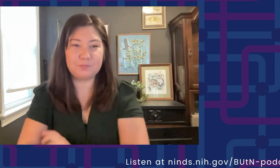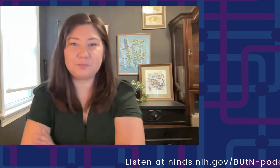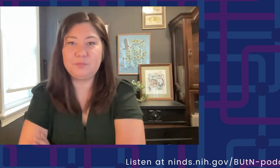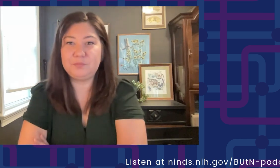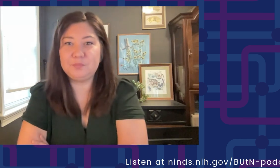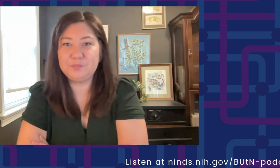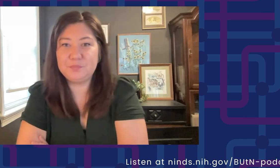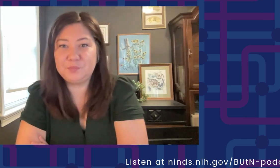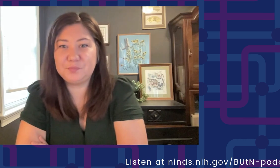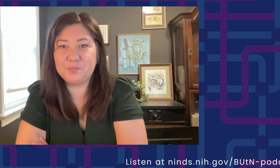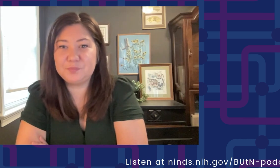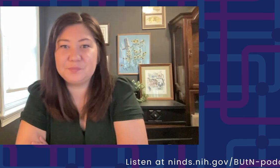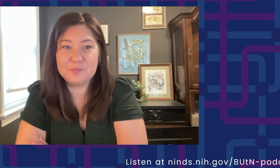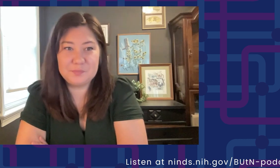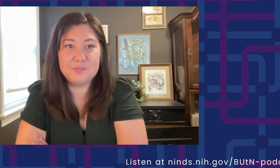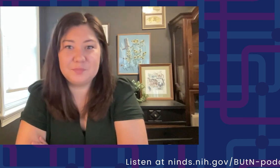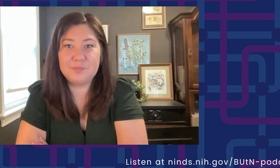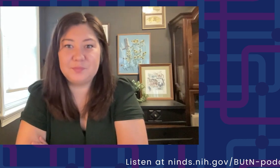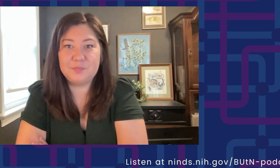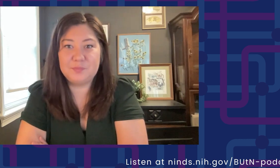I do use more informal language.